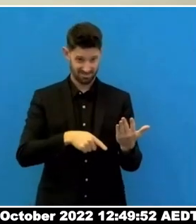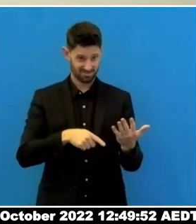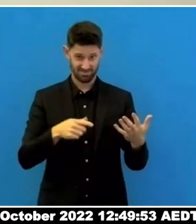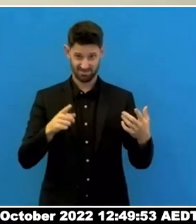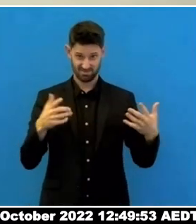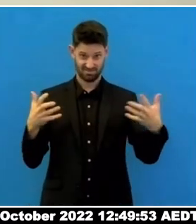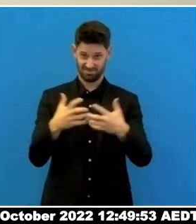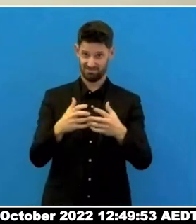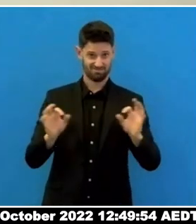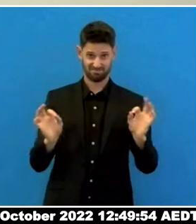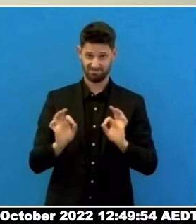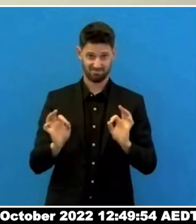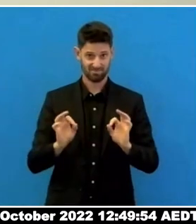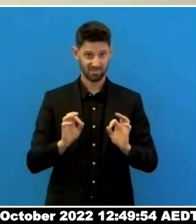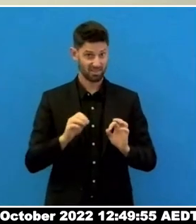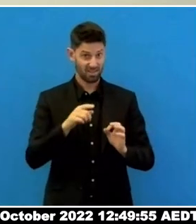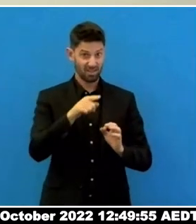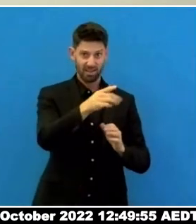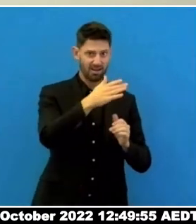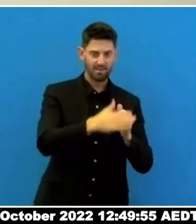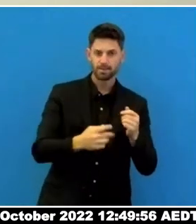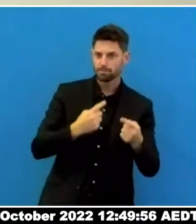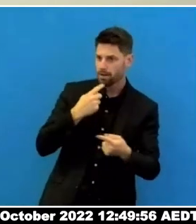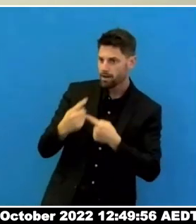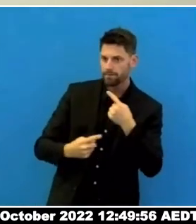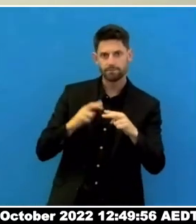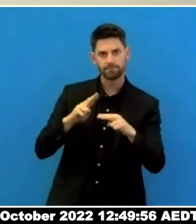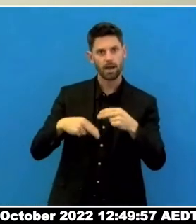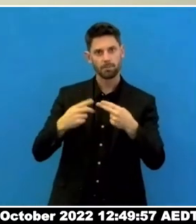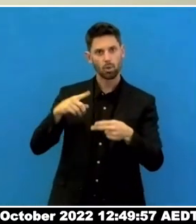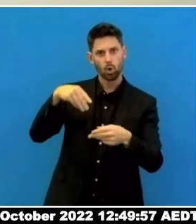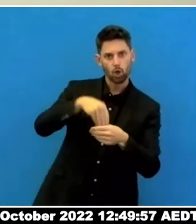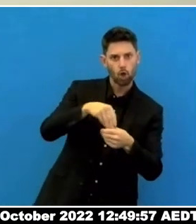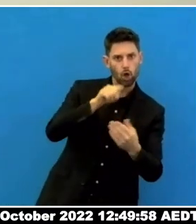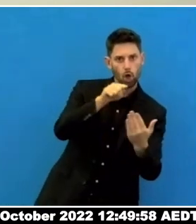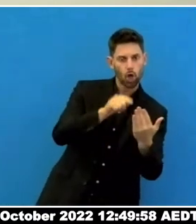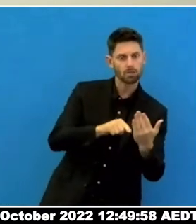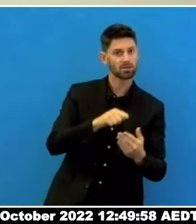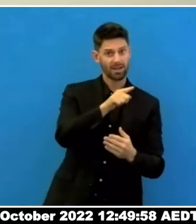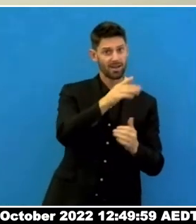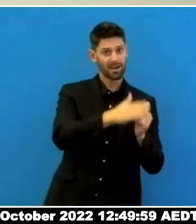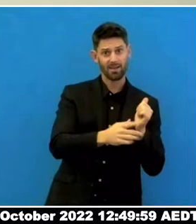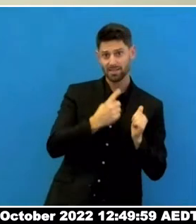It wasn't explained to the family. The family were unaware that they were responsible to provide support documentation and additional information